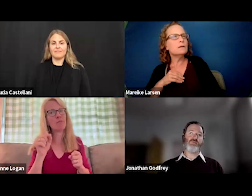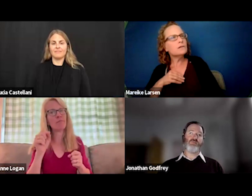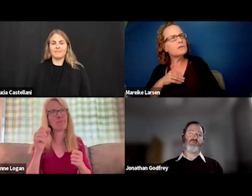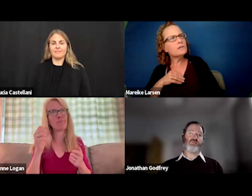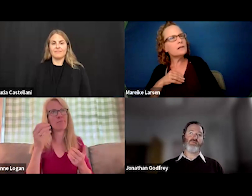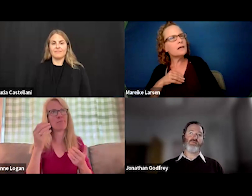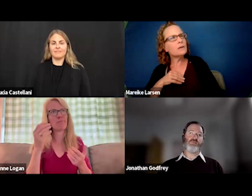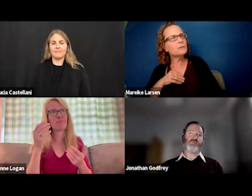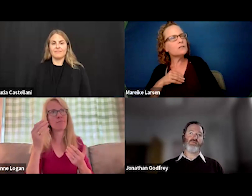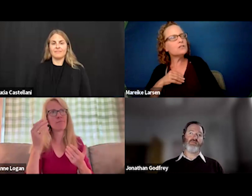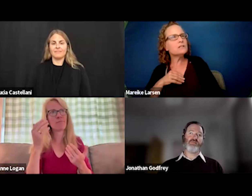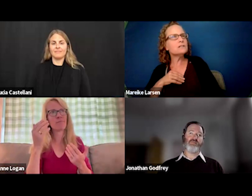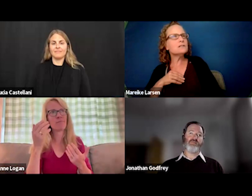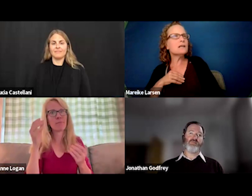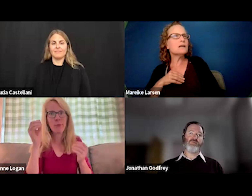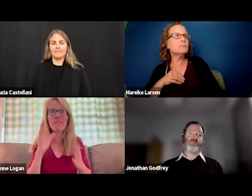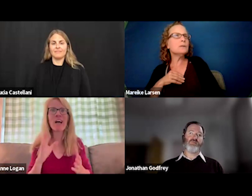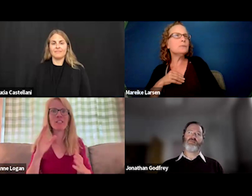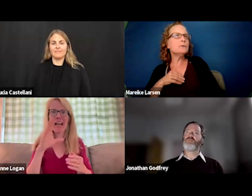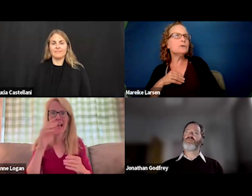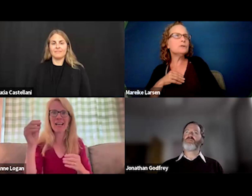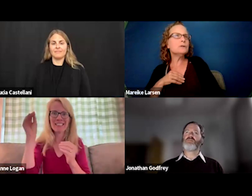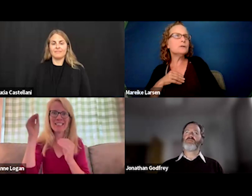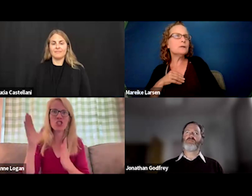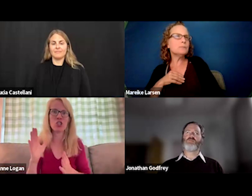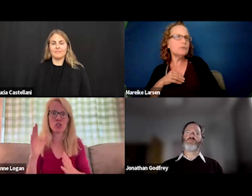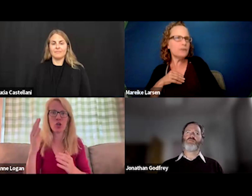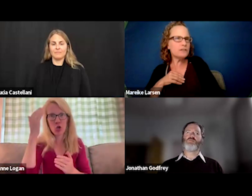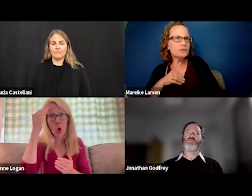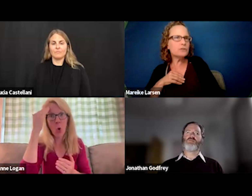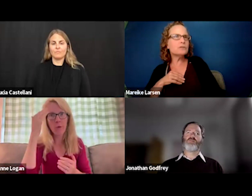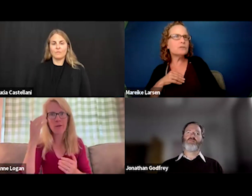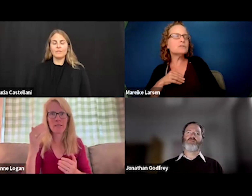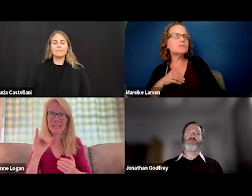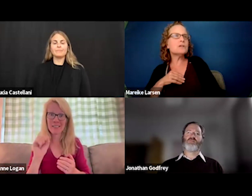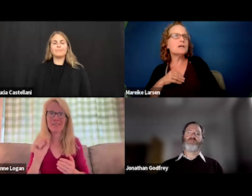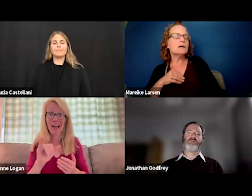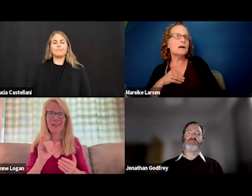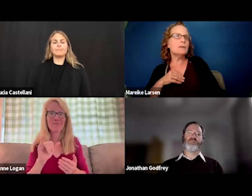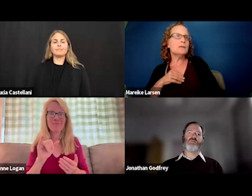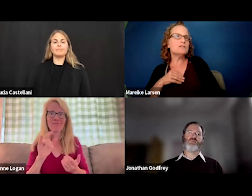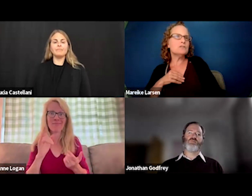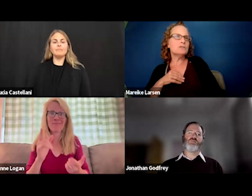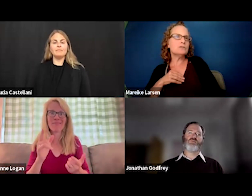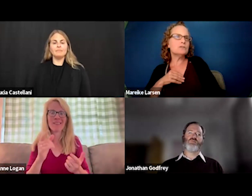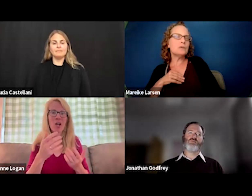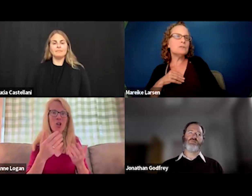The other thing that I wish is that professors and instructors--